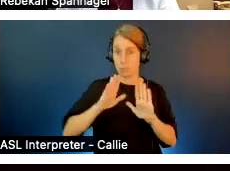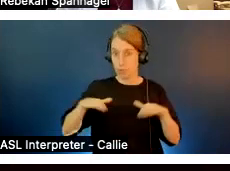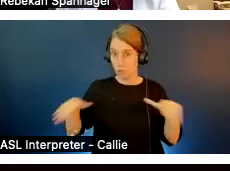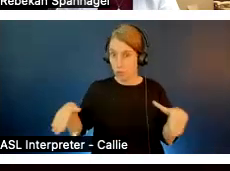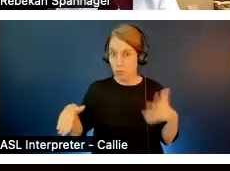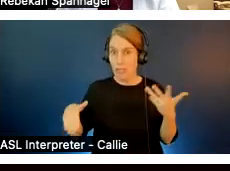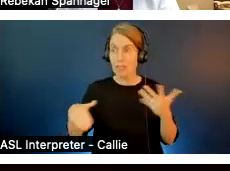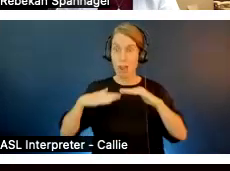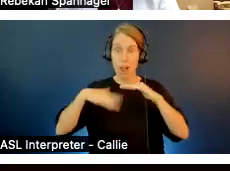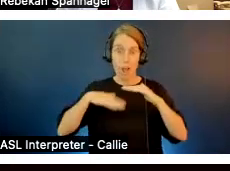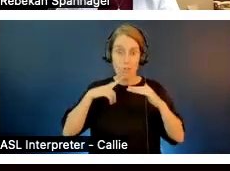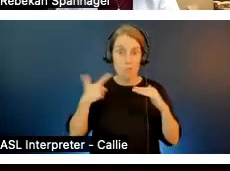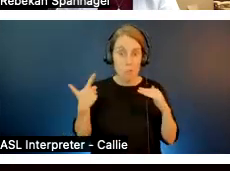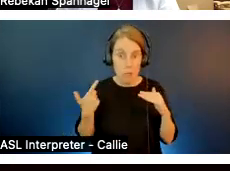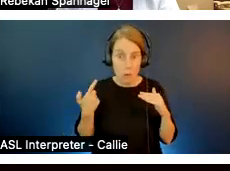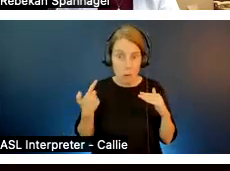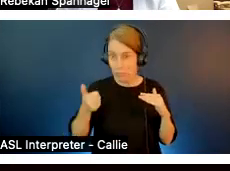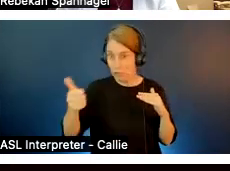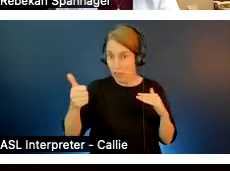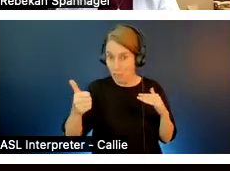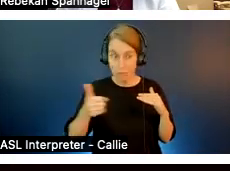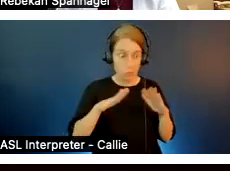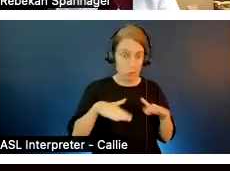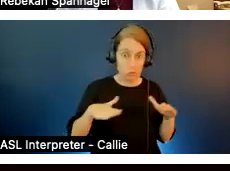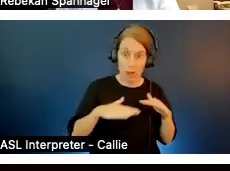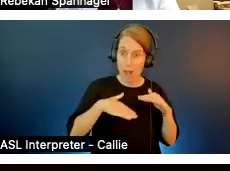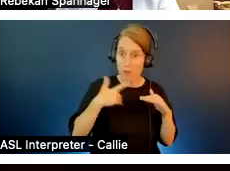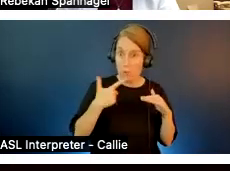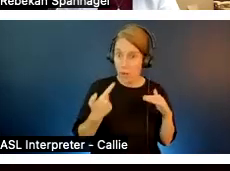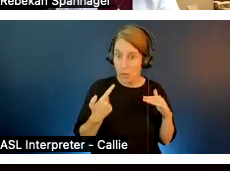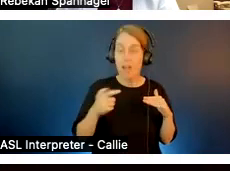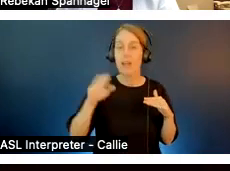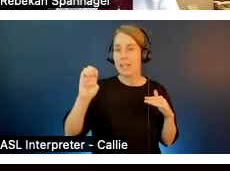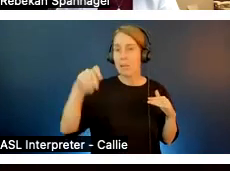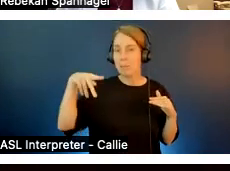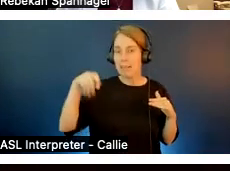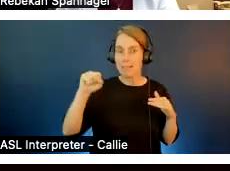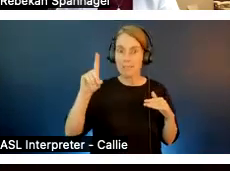under the age of 21 everybody should know about early periodic screening diagnosis and treatment